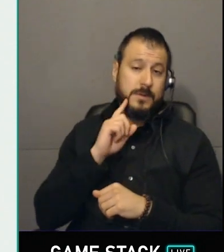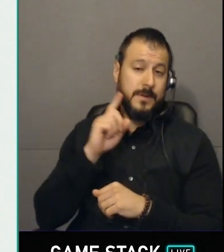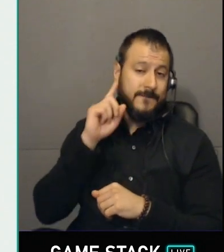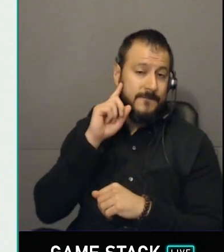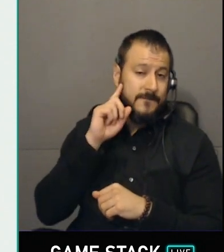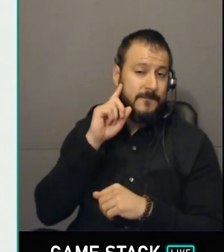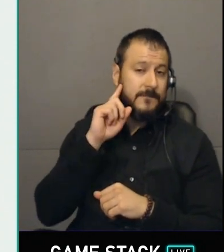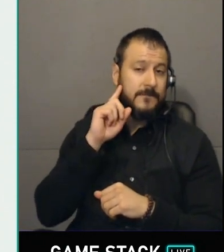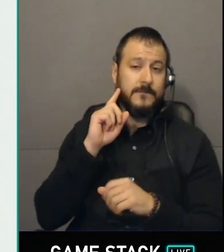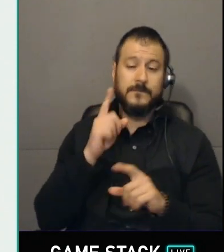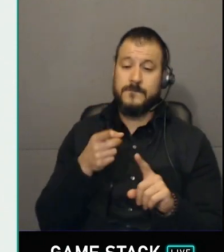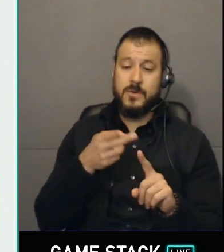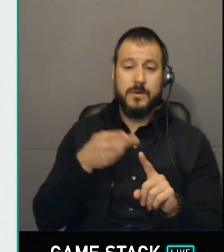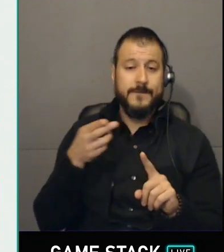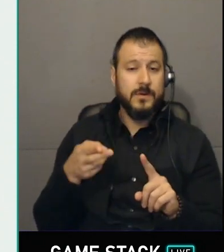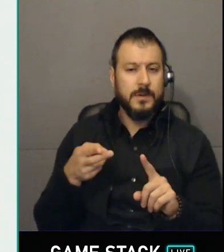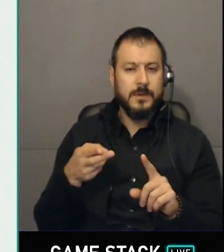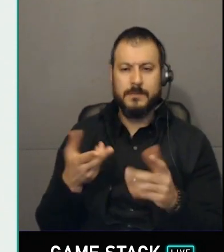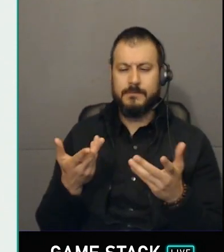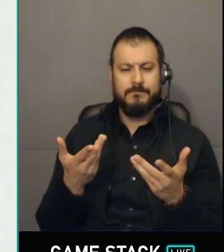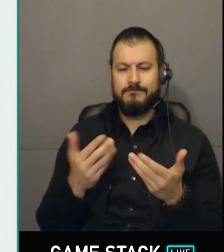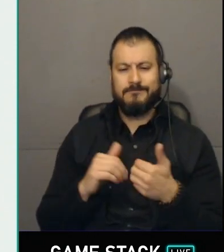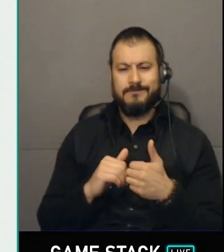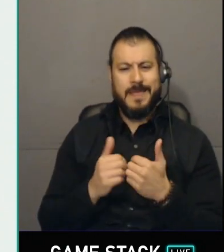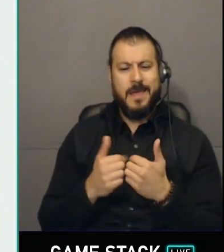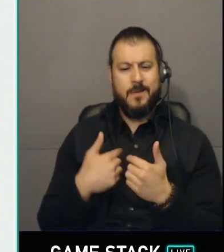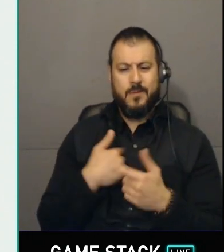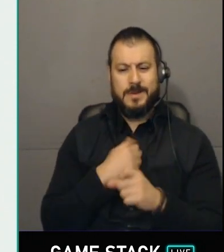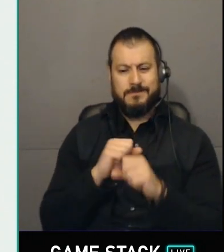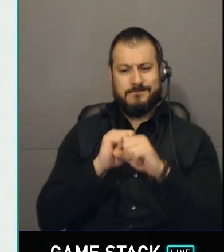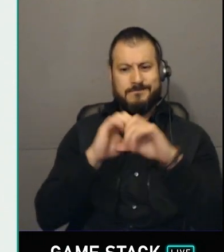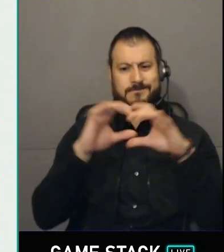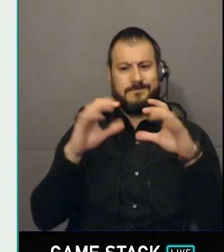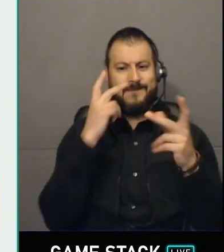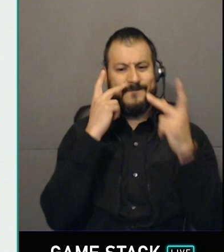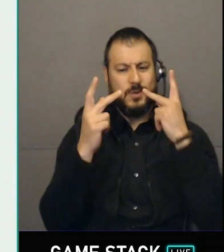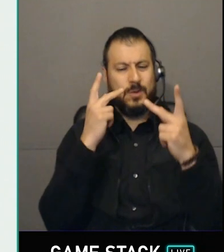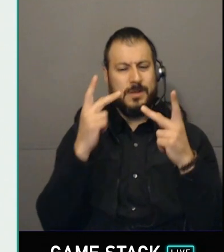how do we visualize effectively, without interfering with